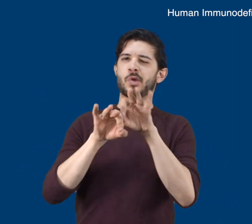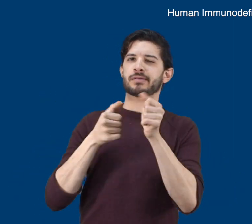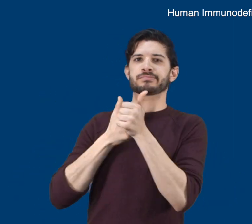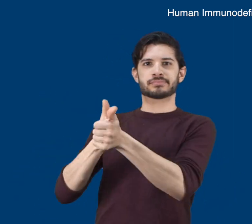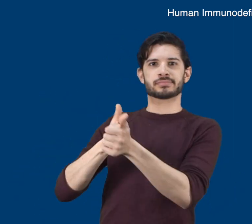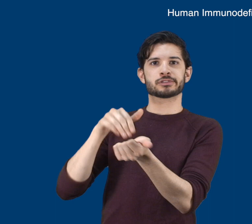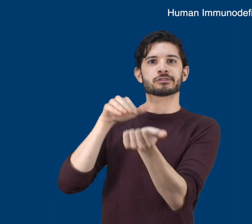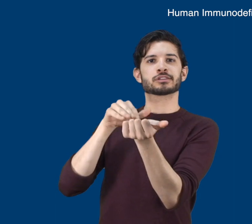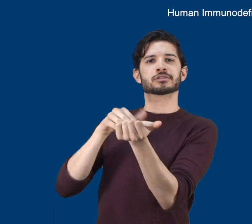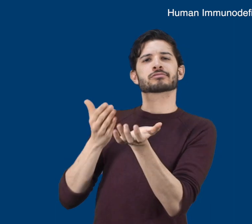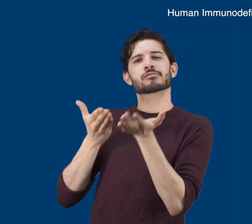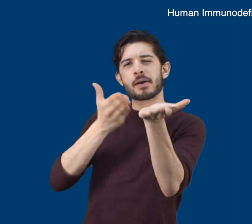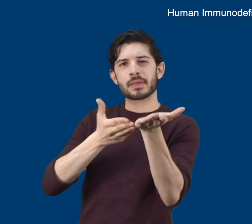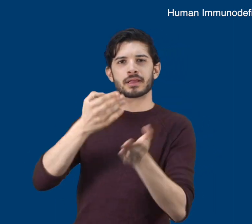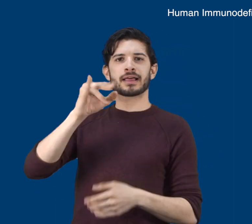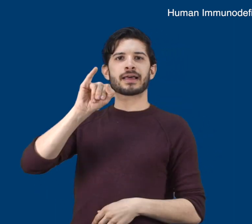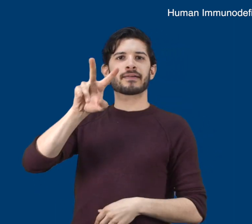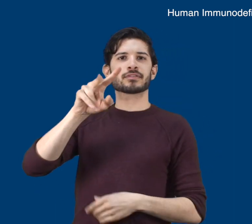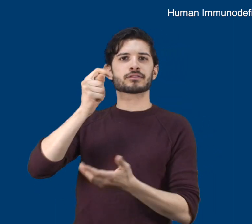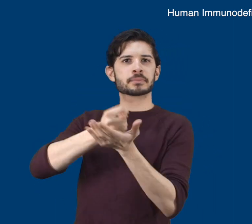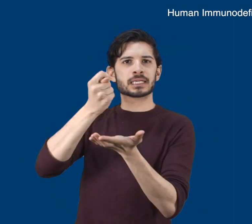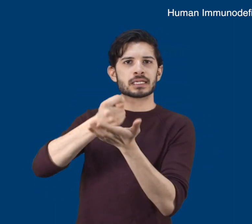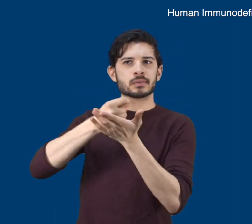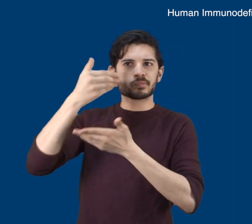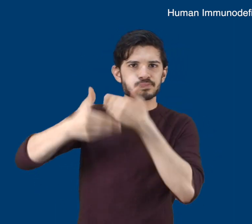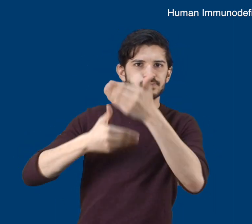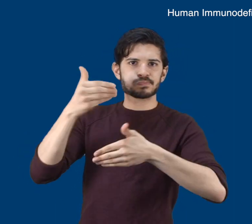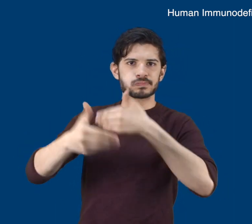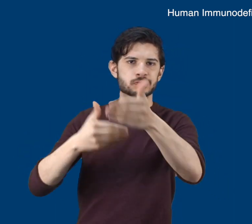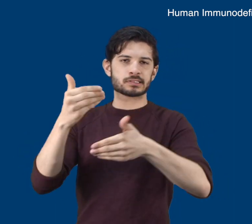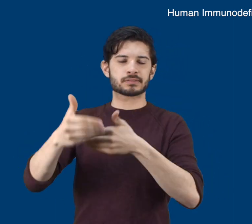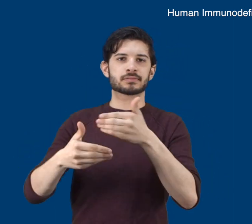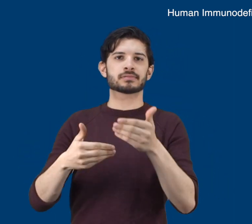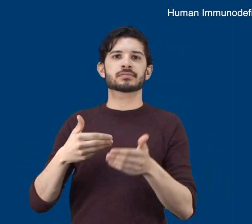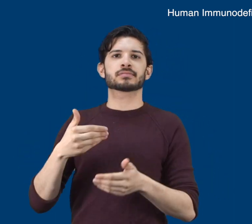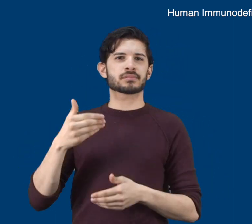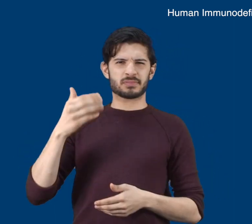It is important to follow your doctor's recommendations for HIV treatments,